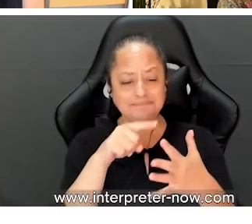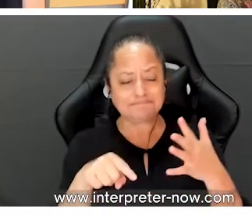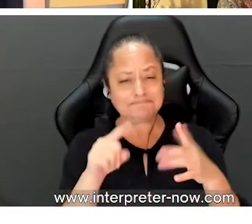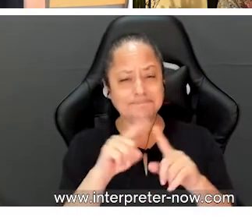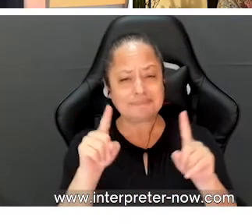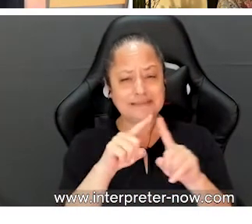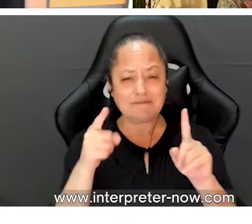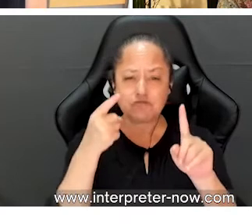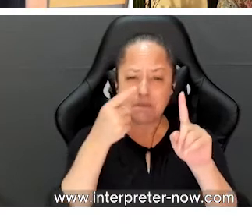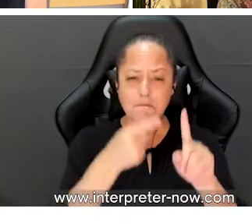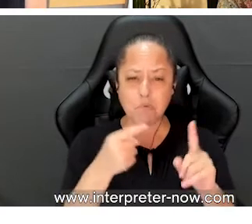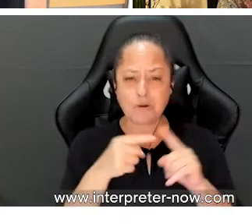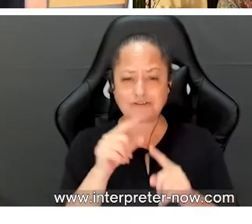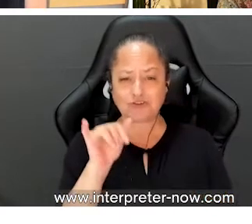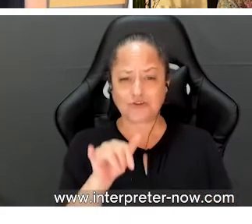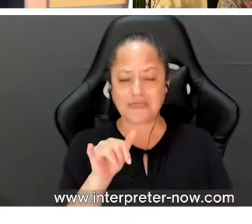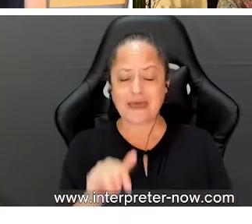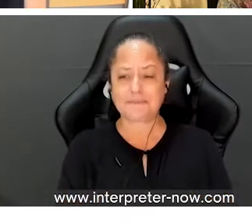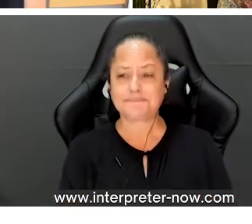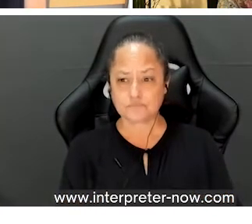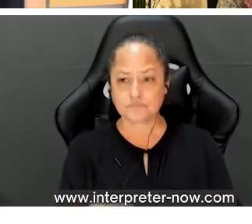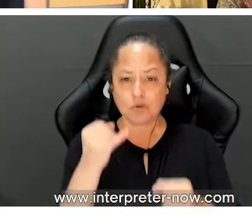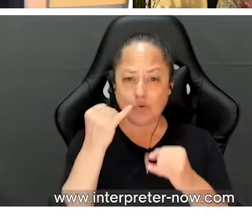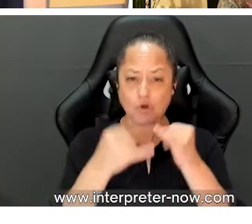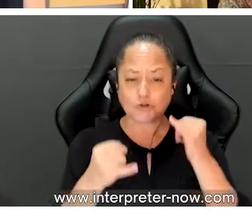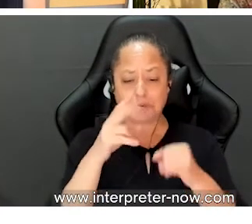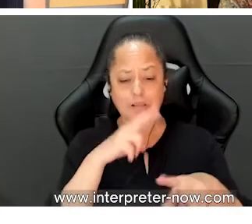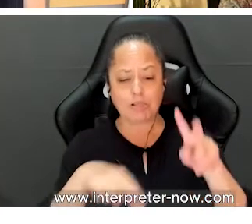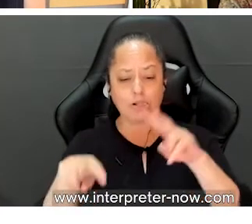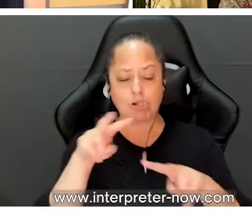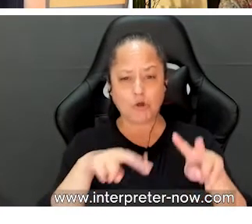And ultimately, looking at it from a bird's eye view.